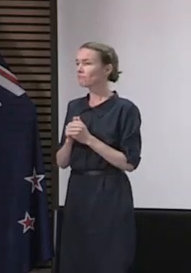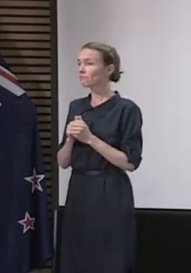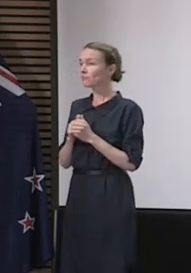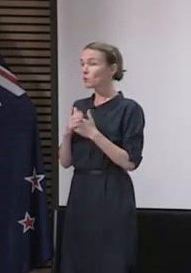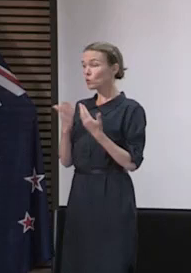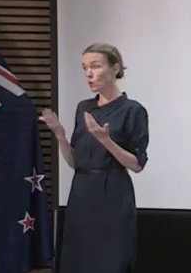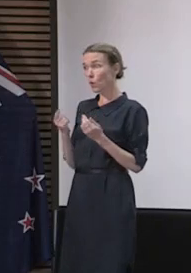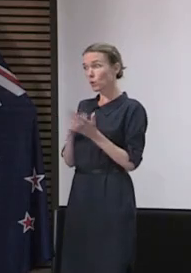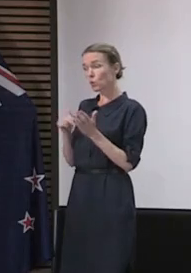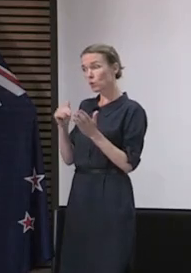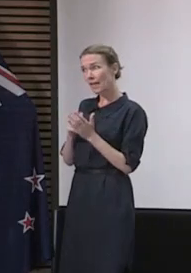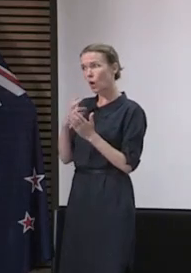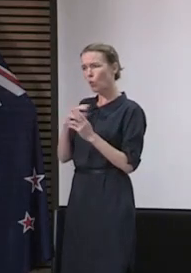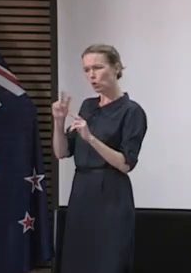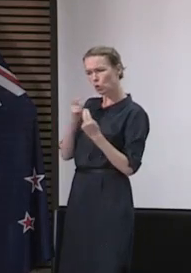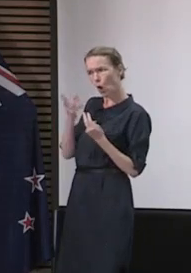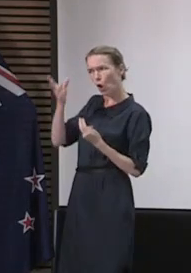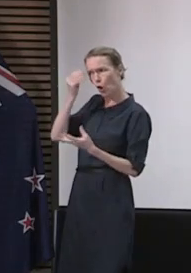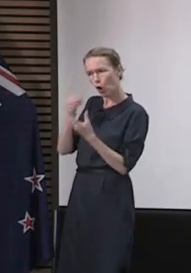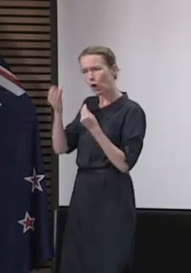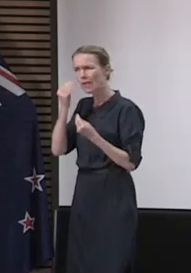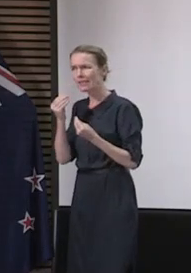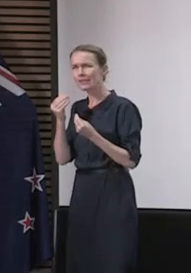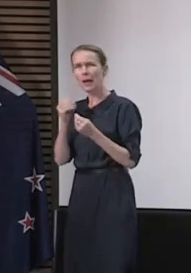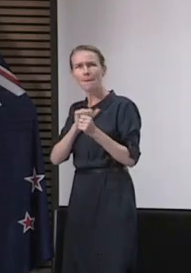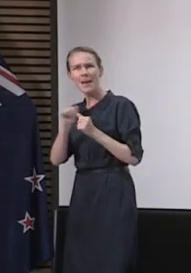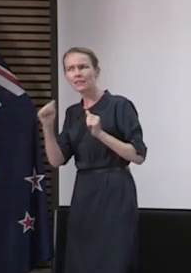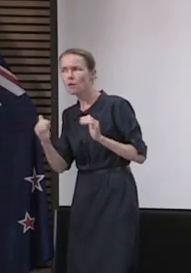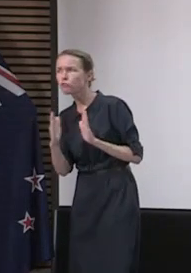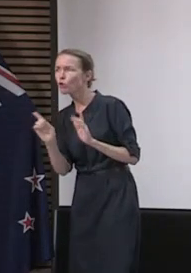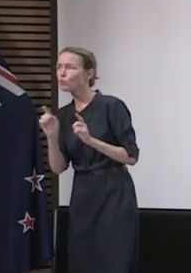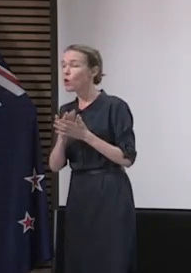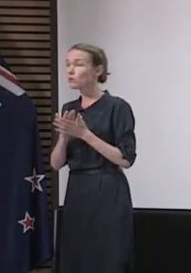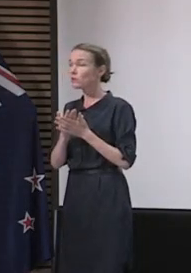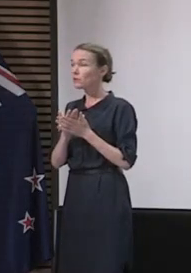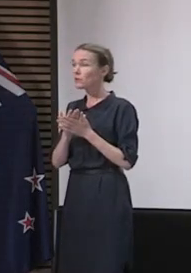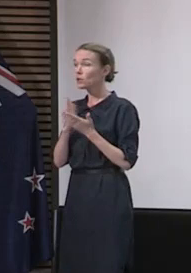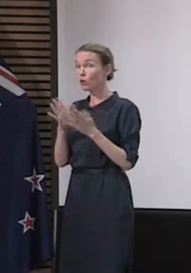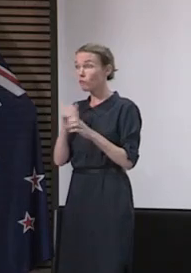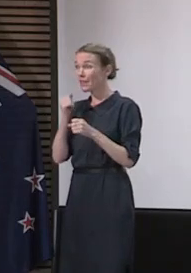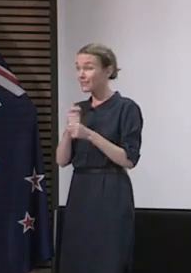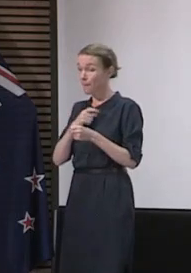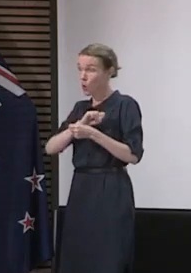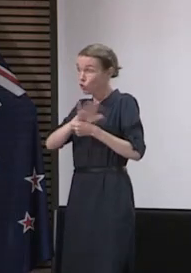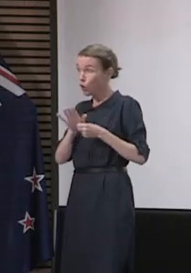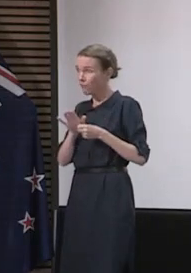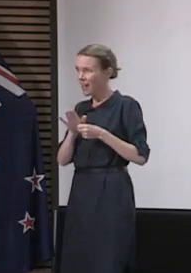all of us, of course, want to make sure we have learnt and particularly from best practice. But also that